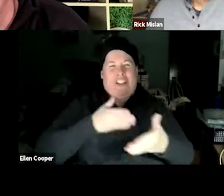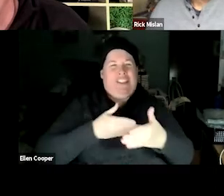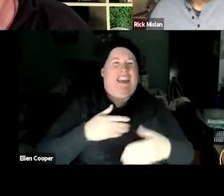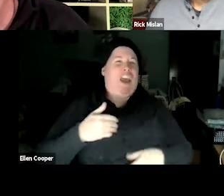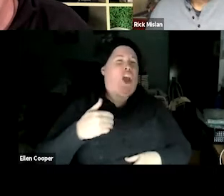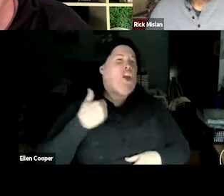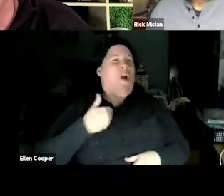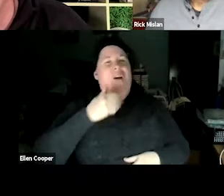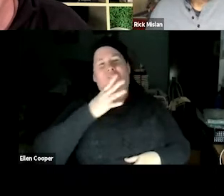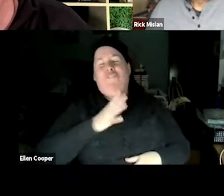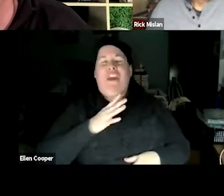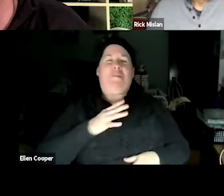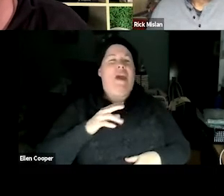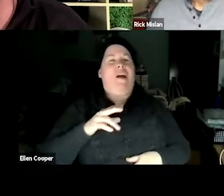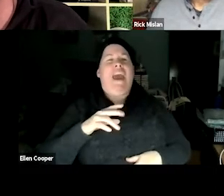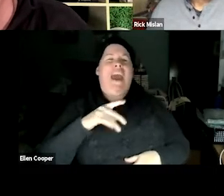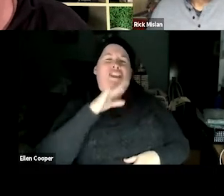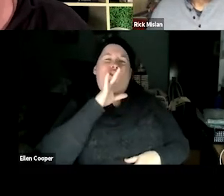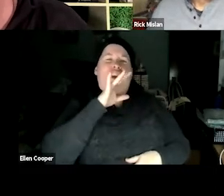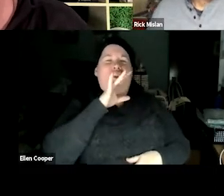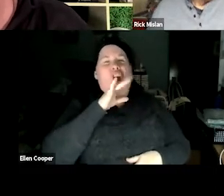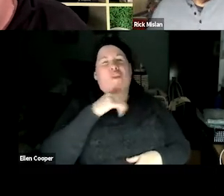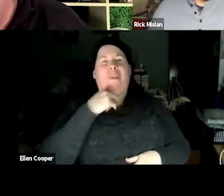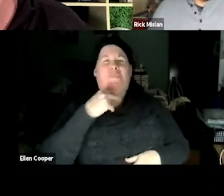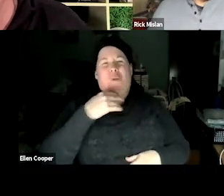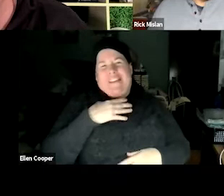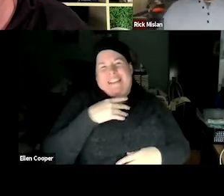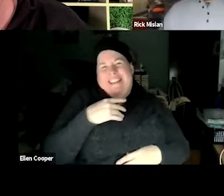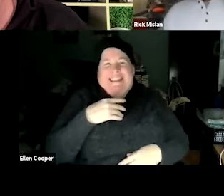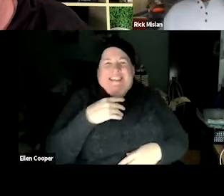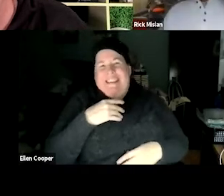there with a mousy voice here like there is no way she's going to get anywhere.